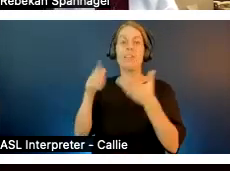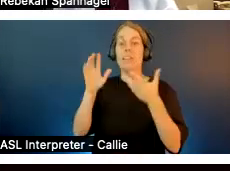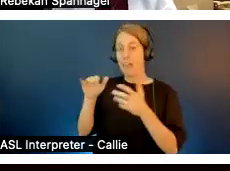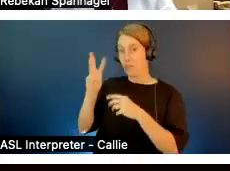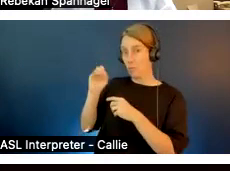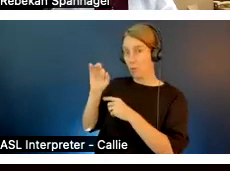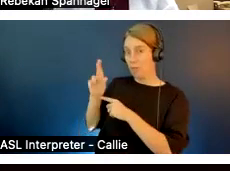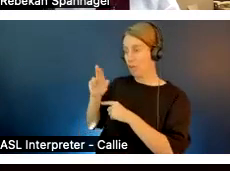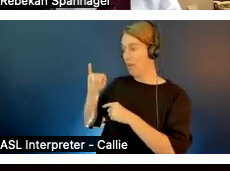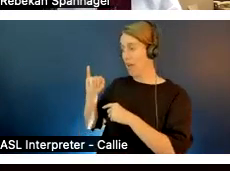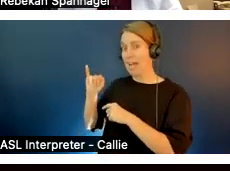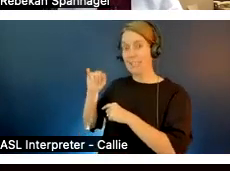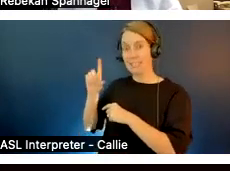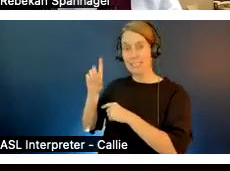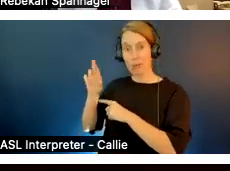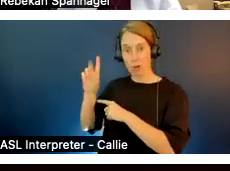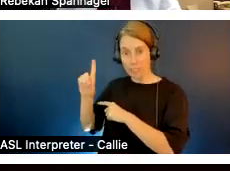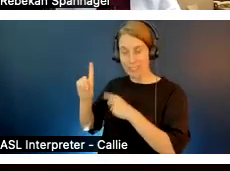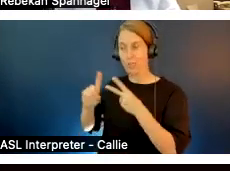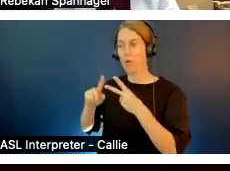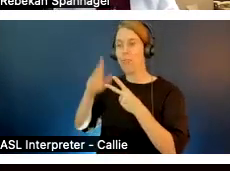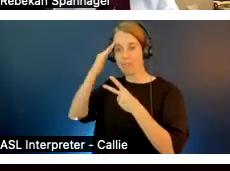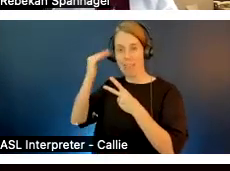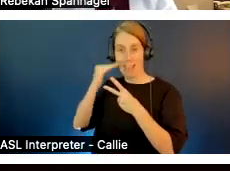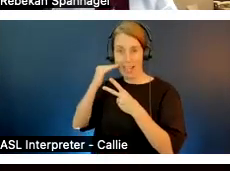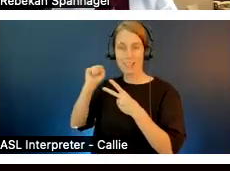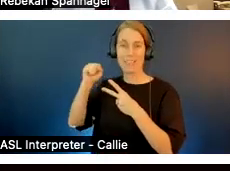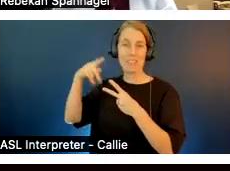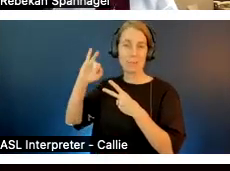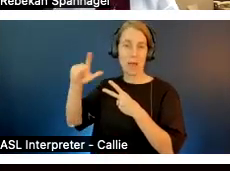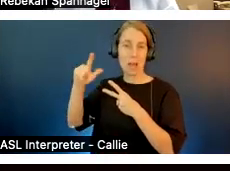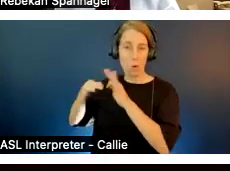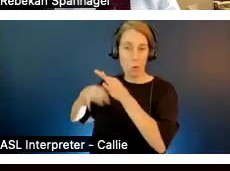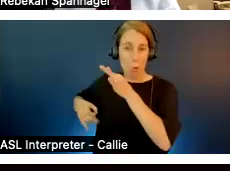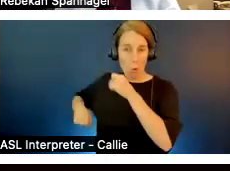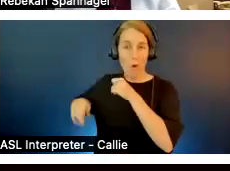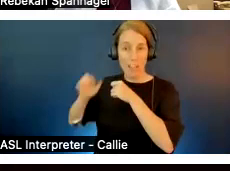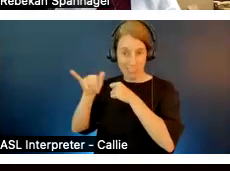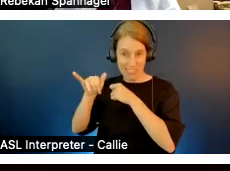or the head and spinal cord injury waiver so if you're residing in a group home in the community